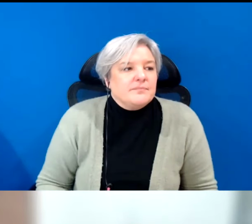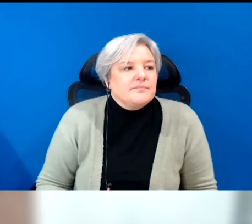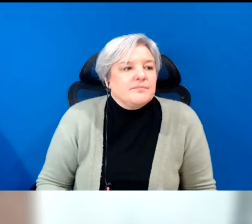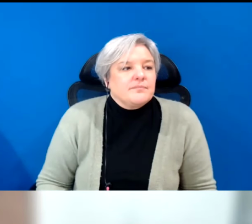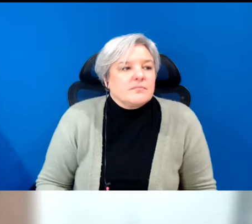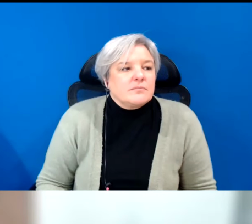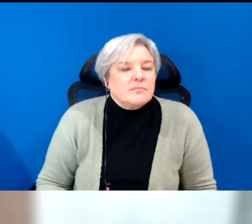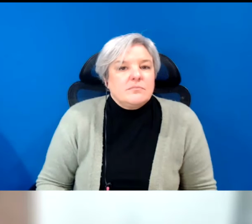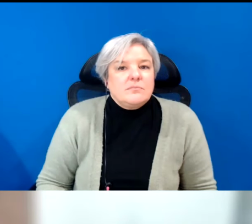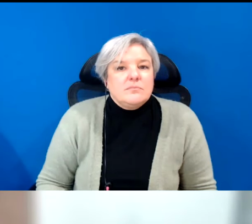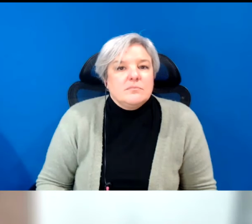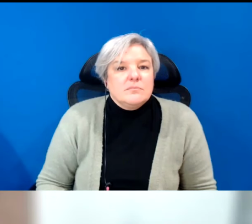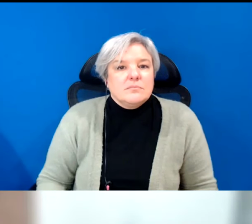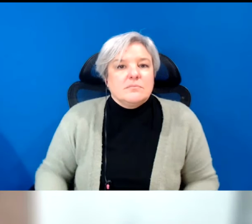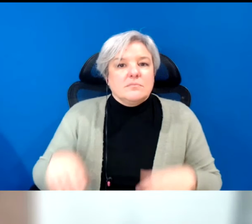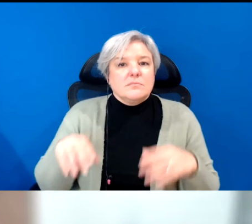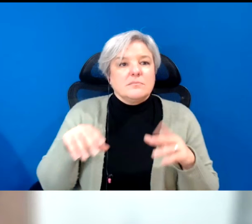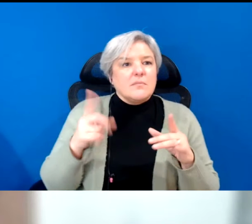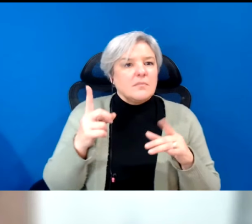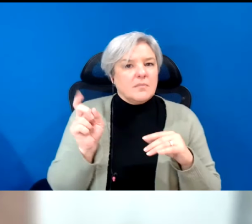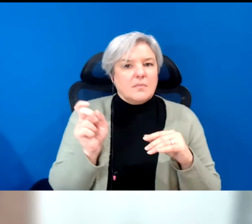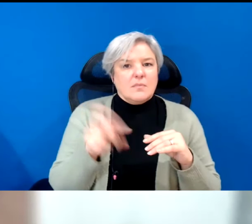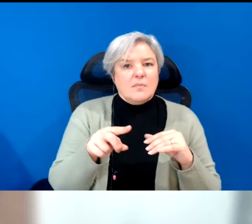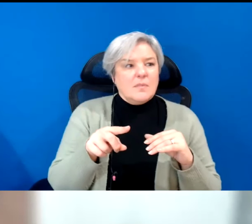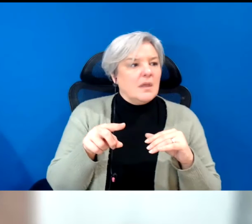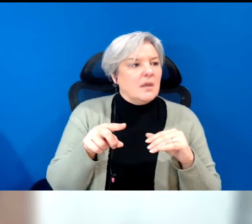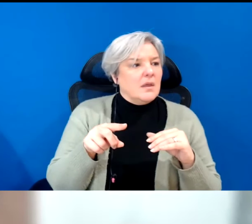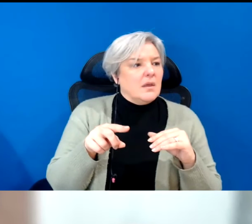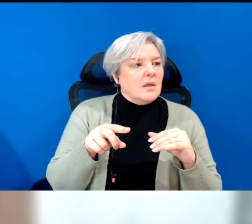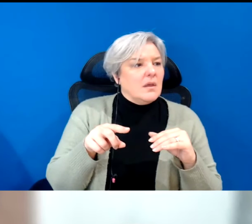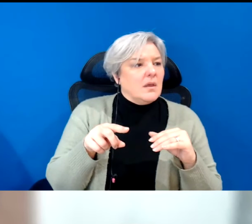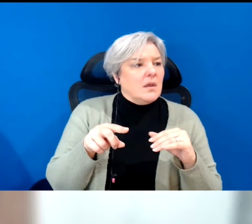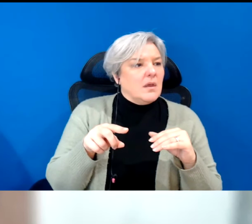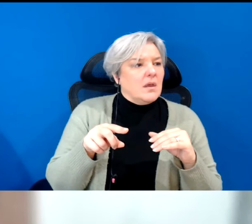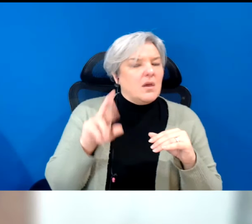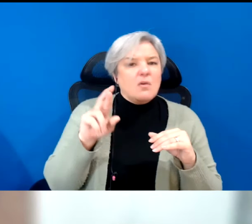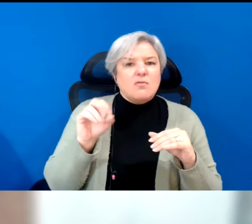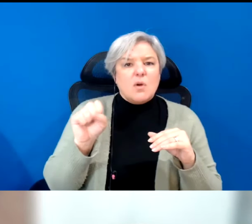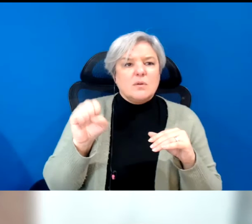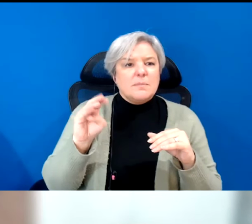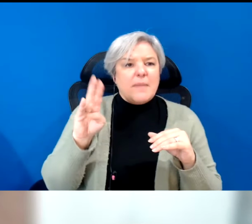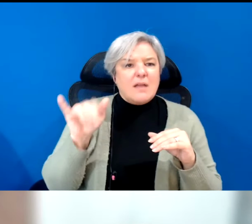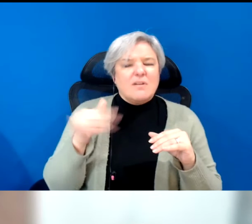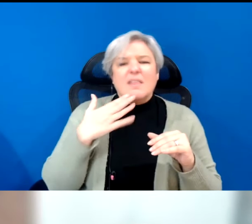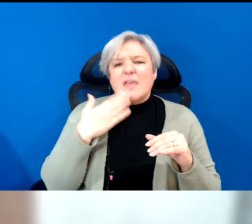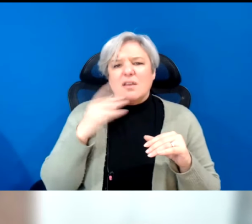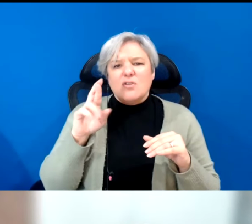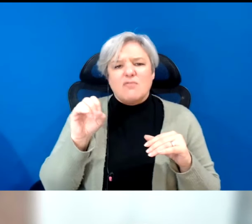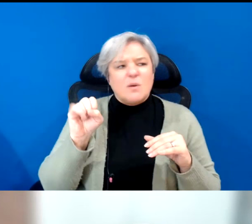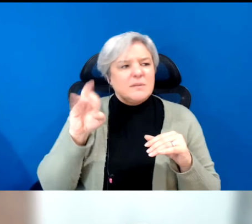We also had a question answered by Rosemarie and I want to do a shout out to Rosemarie. Thank you so much for helping us out.